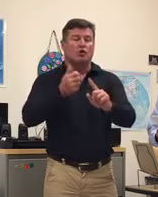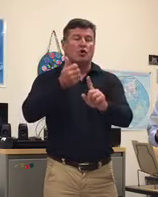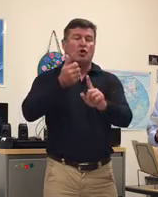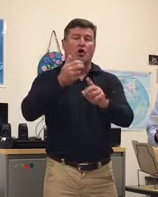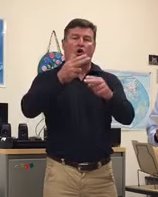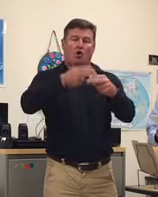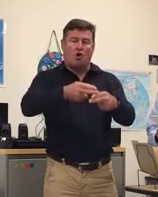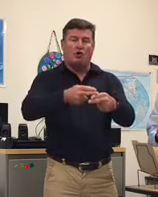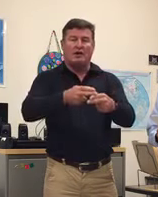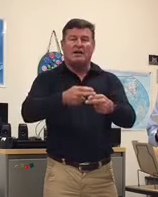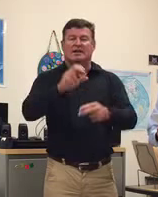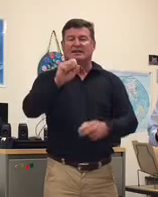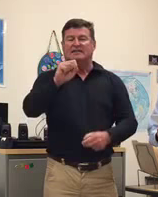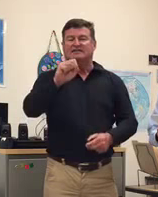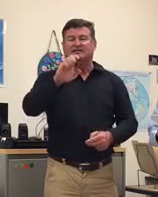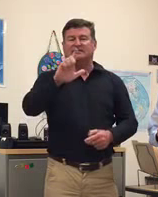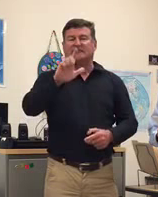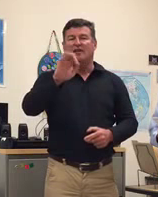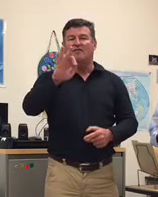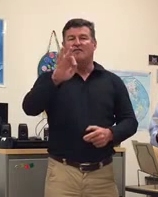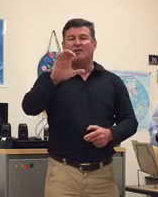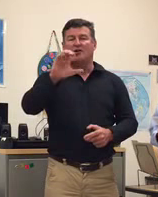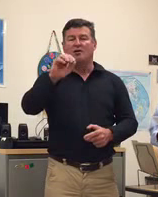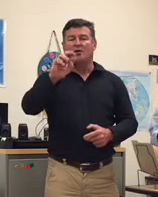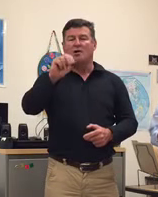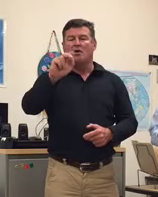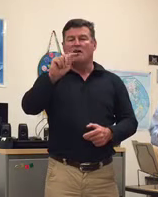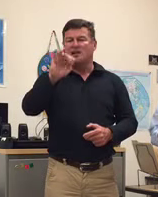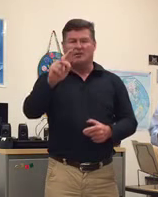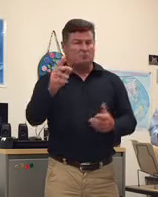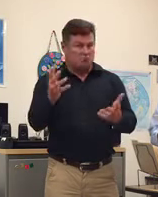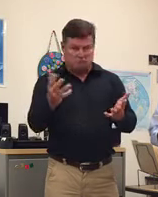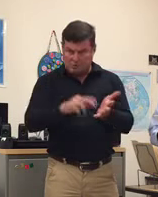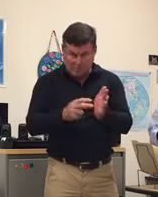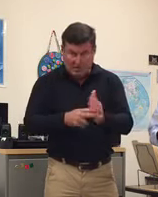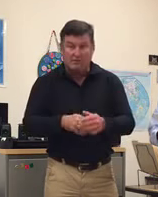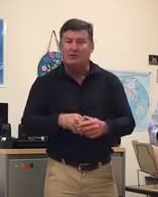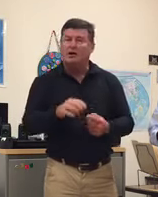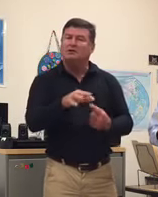classrooms that are self contained. So what does self contained mean?